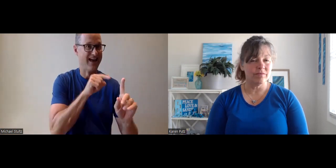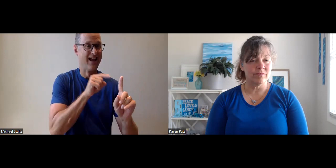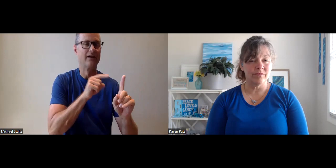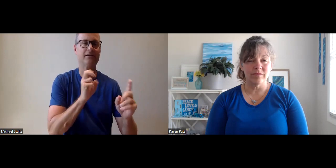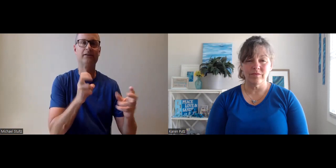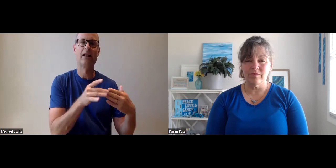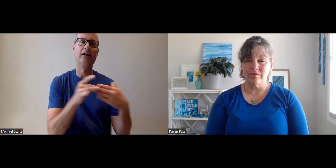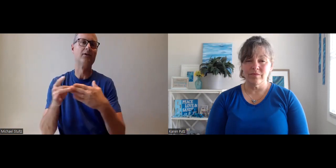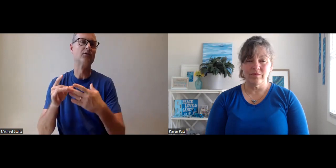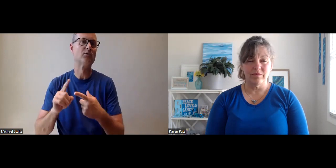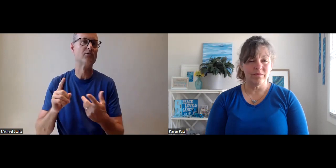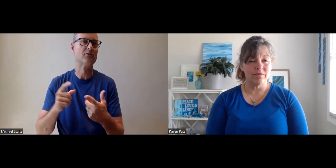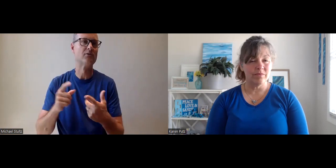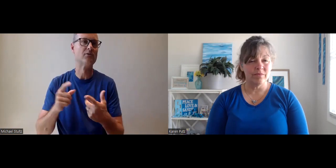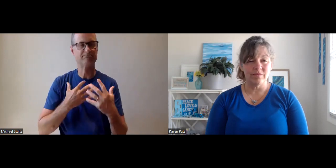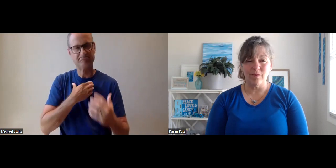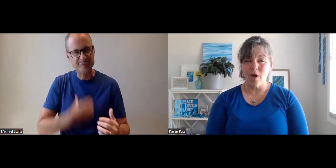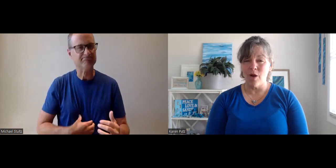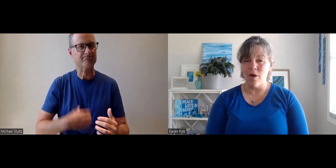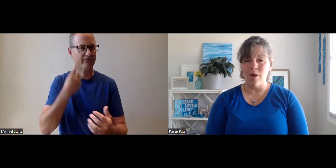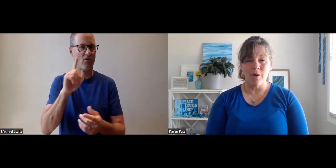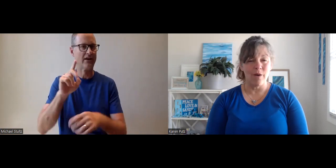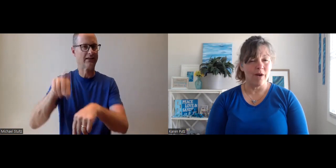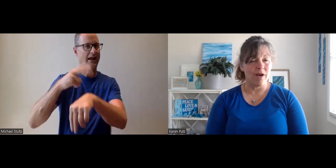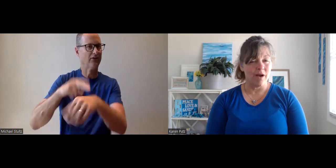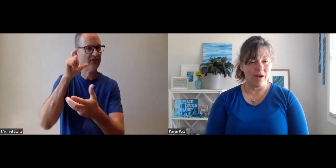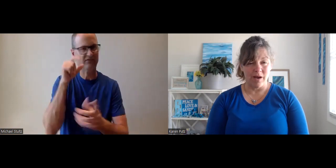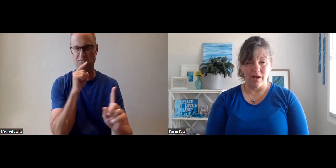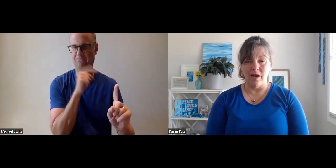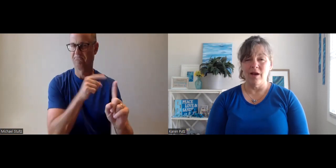And that thing just led to my passion for photography at the farm.